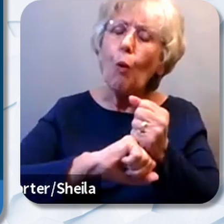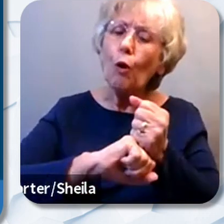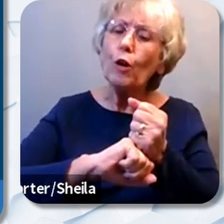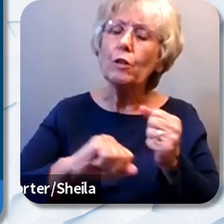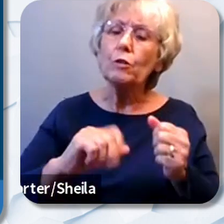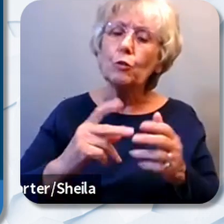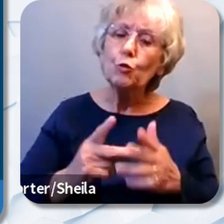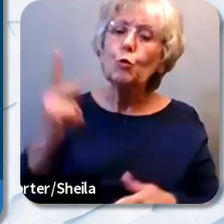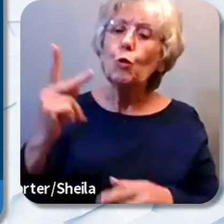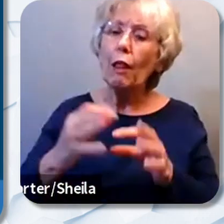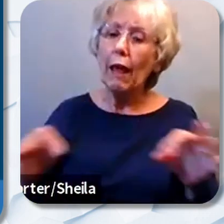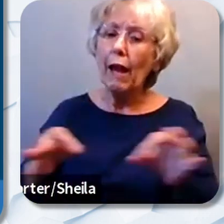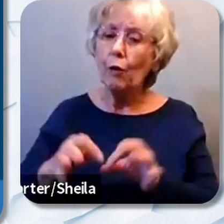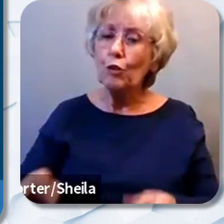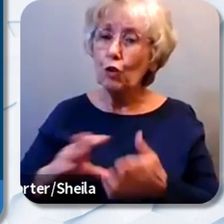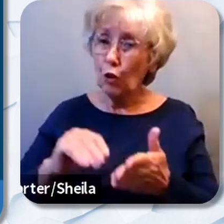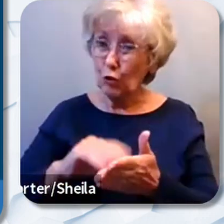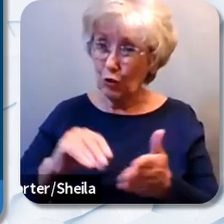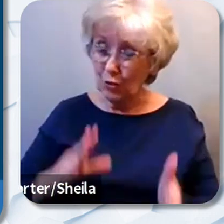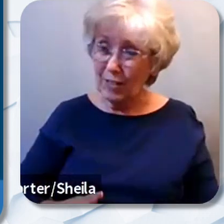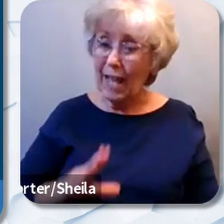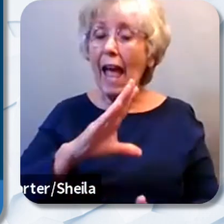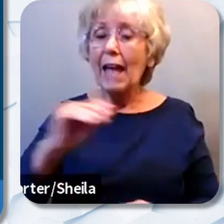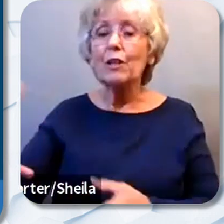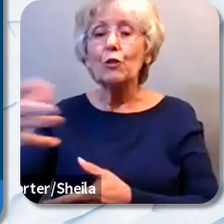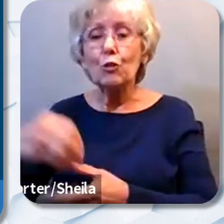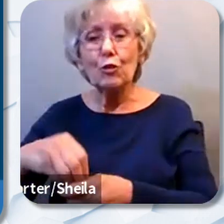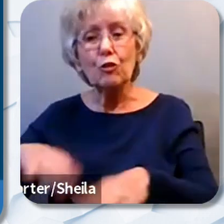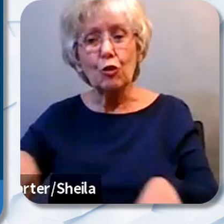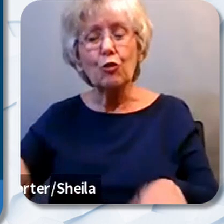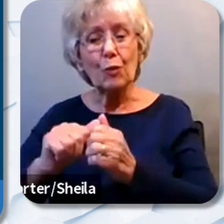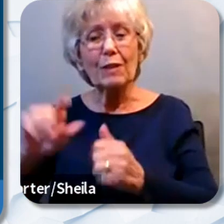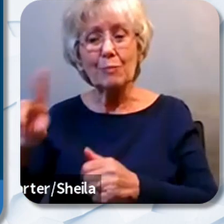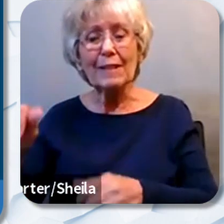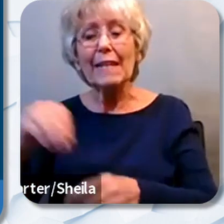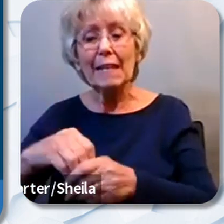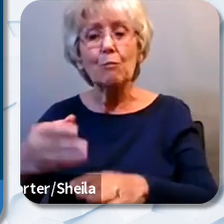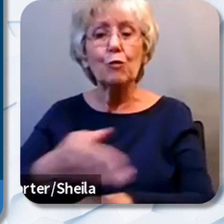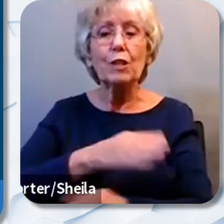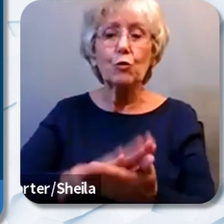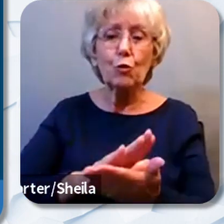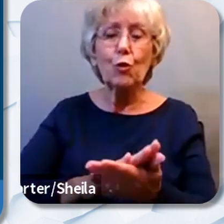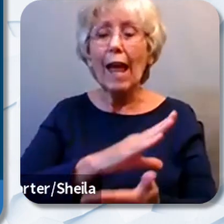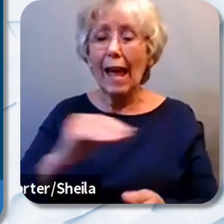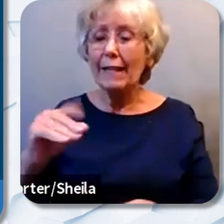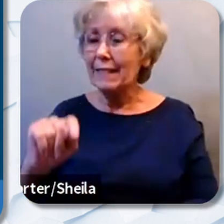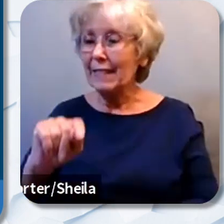and inclusion of children with disabilities in your preschool preschool and tk programs. Deanna